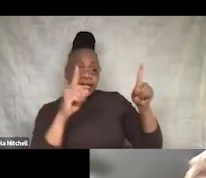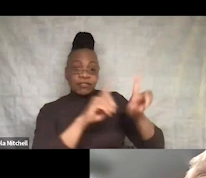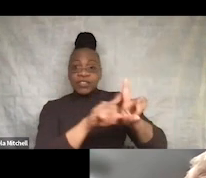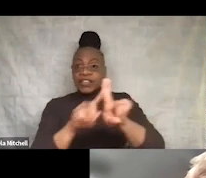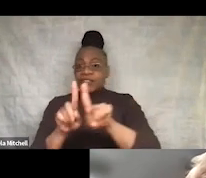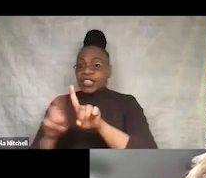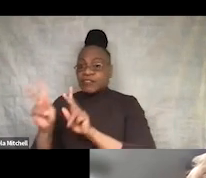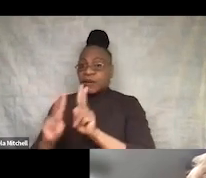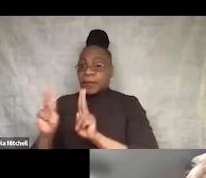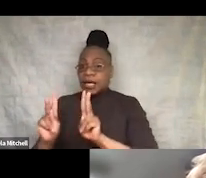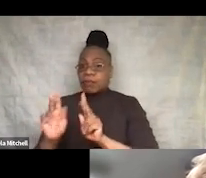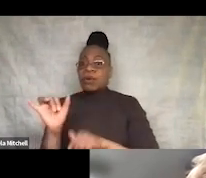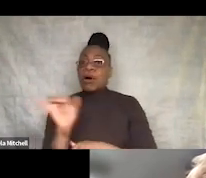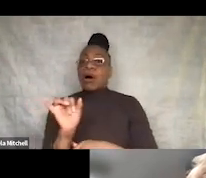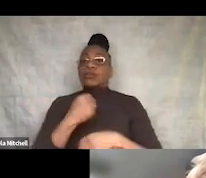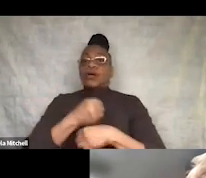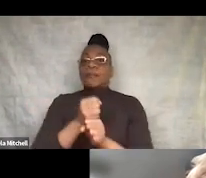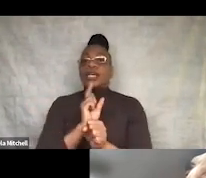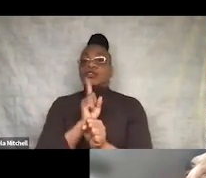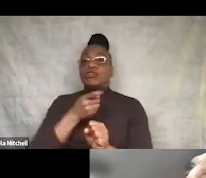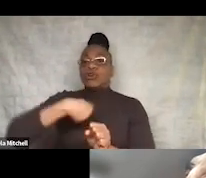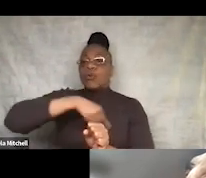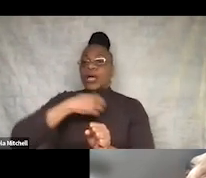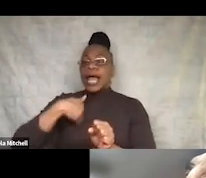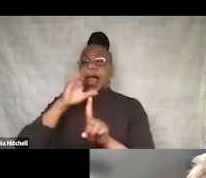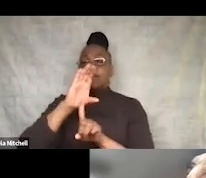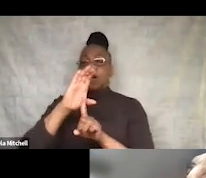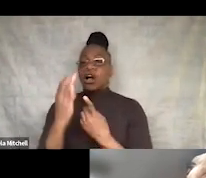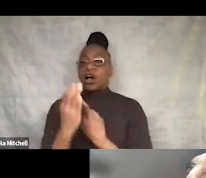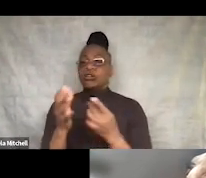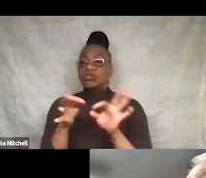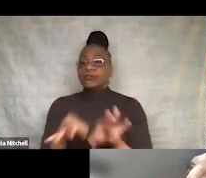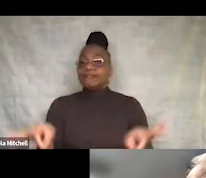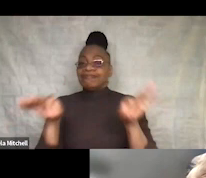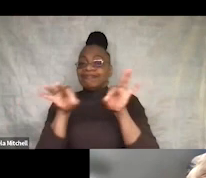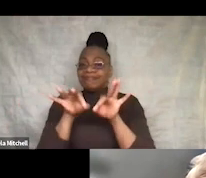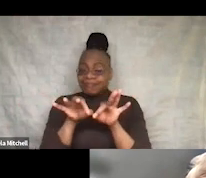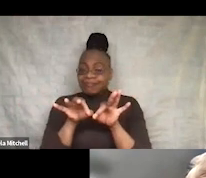And even making sure that we have culturally relevant and appropriate resources available, right,